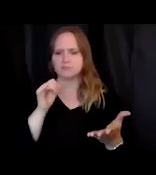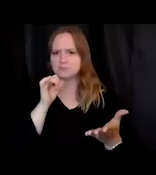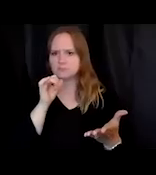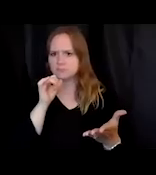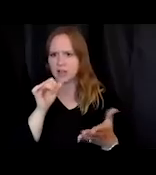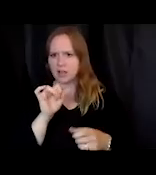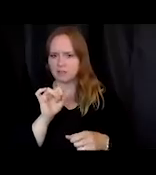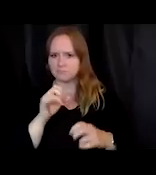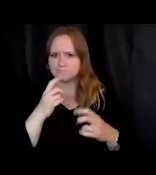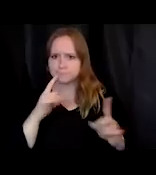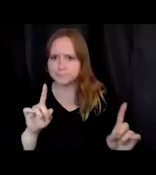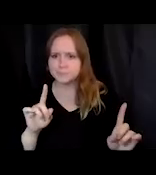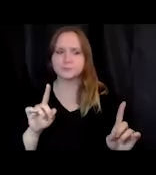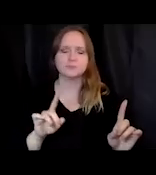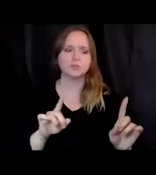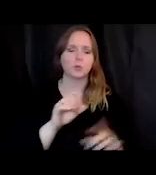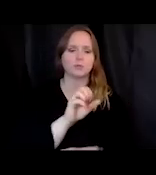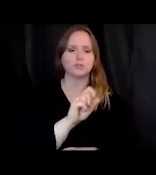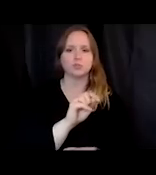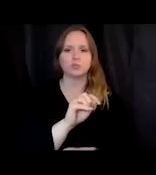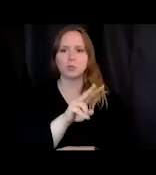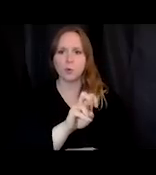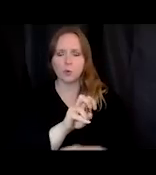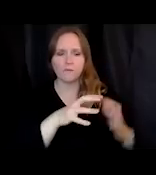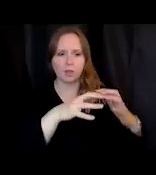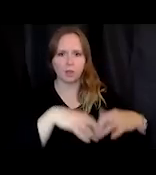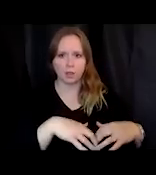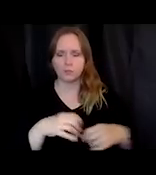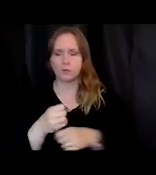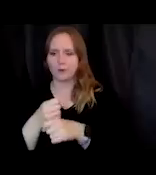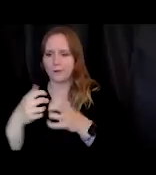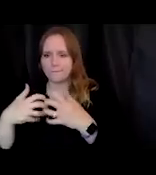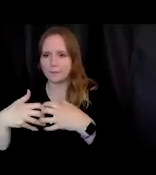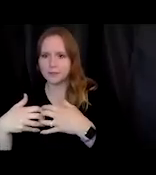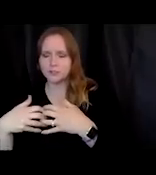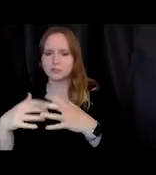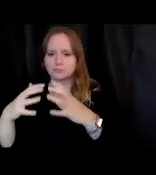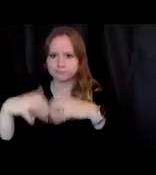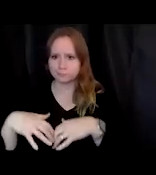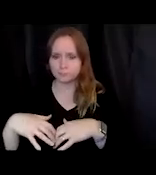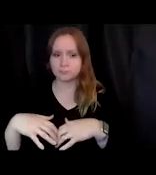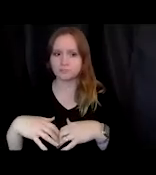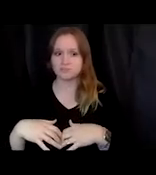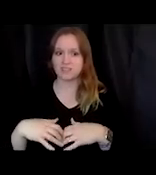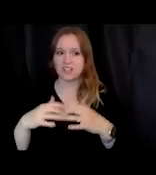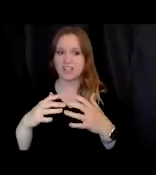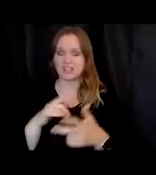or you know, the coffee maker isn't working. At this time in stage two, the person is still able